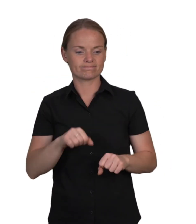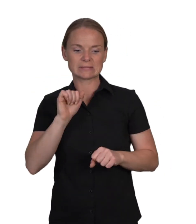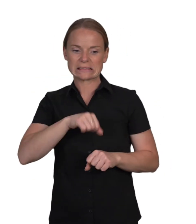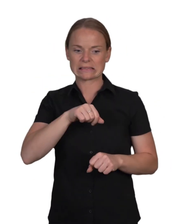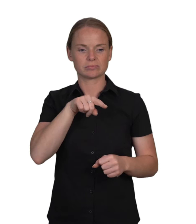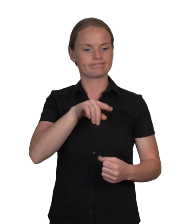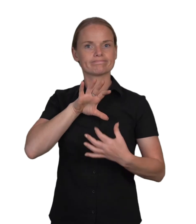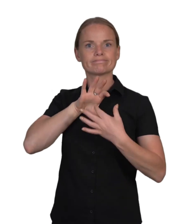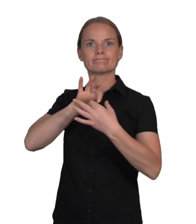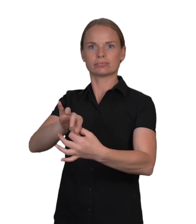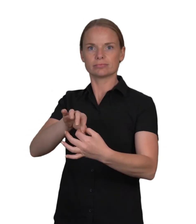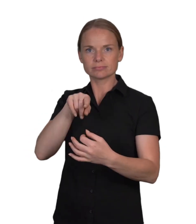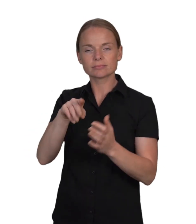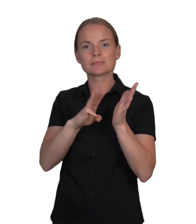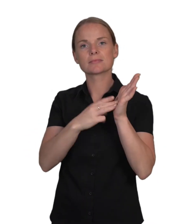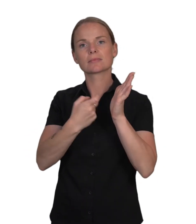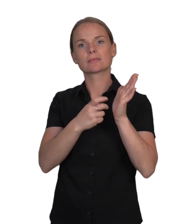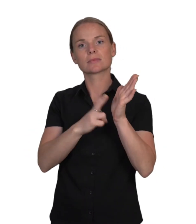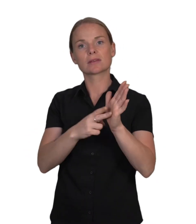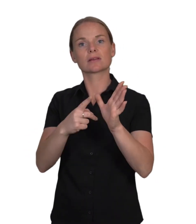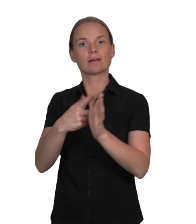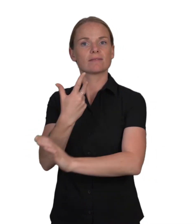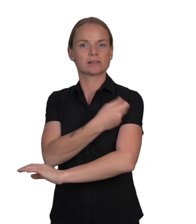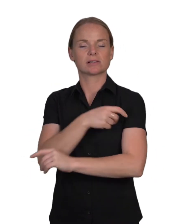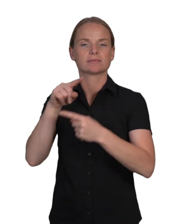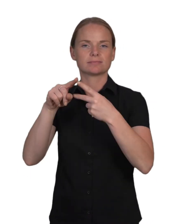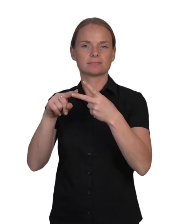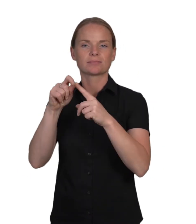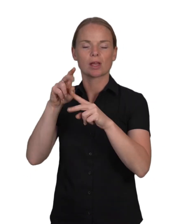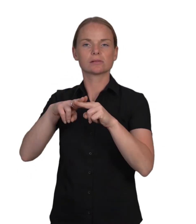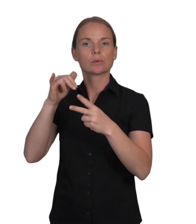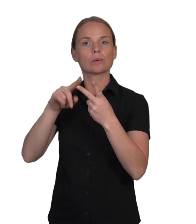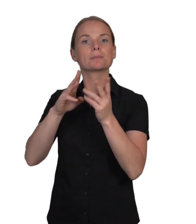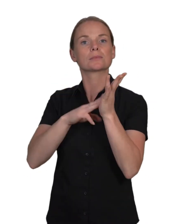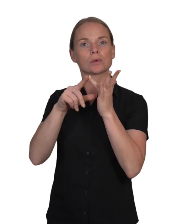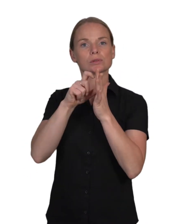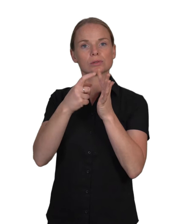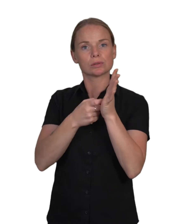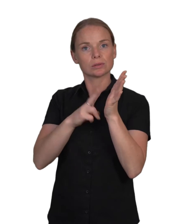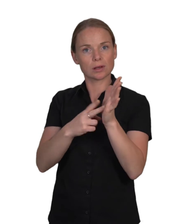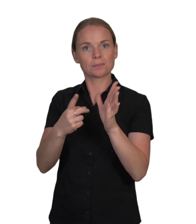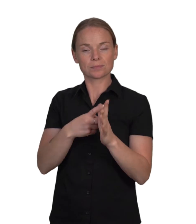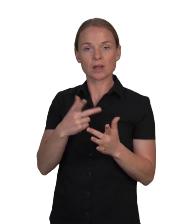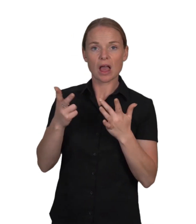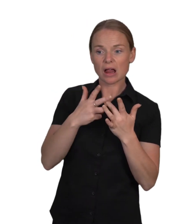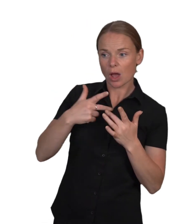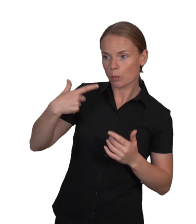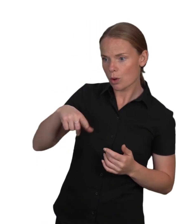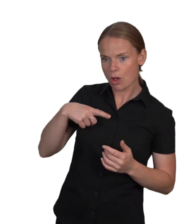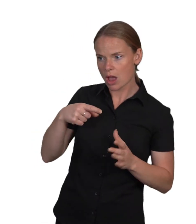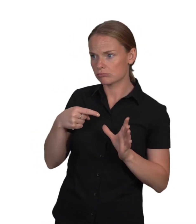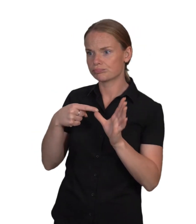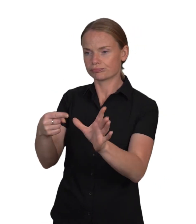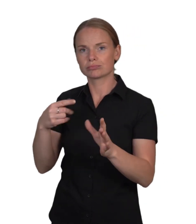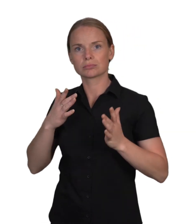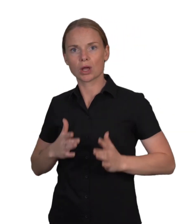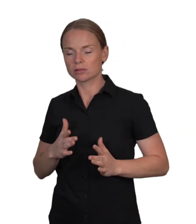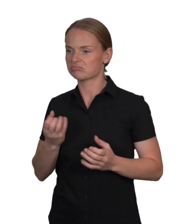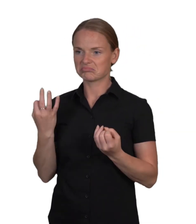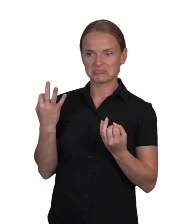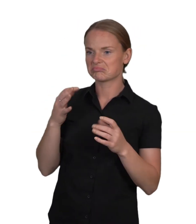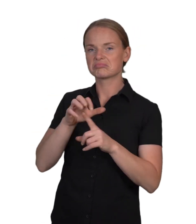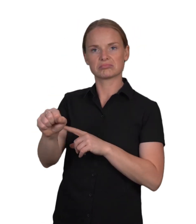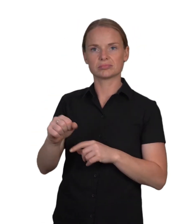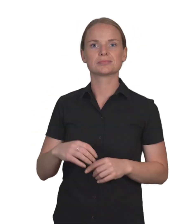was attributed to a previous dose of an mRNA COVID-19 vaccine (i.e. Pfizer or Moderna) and without another cause identified.